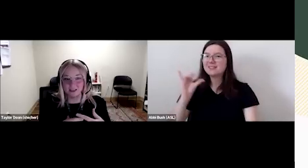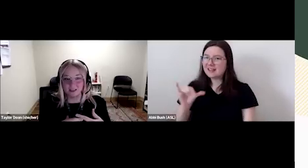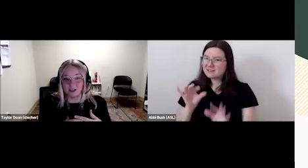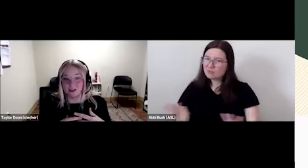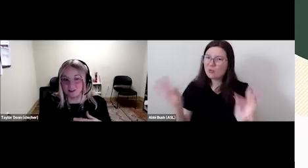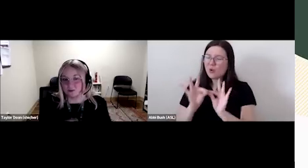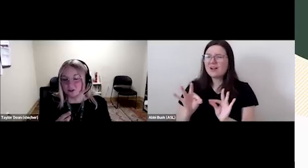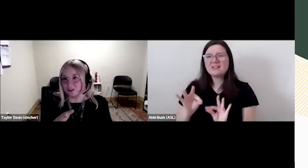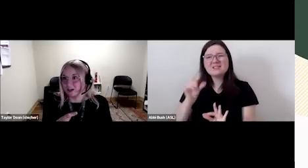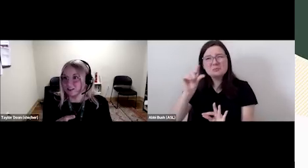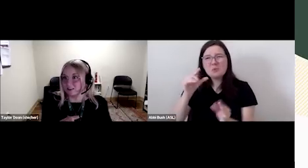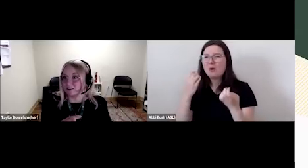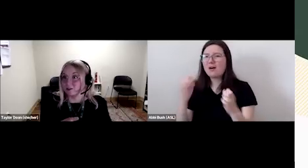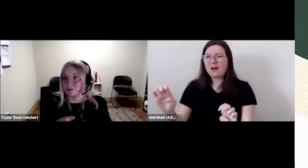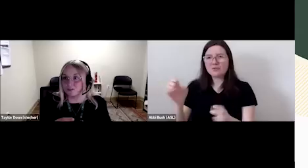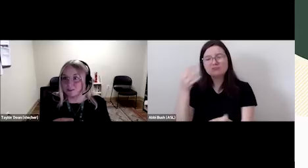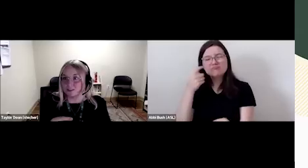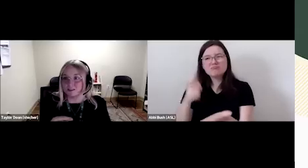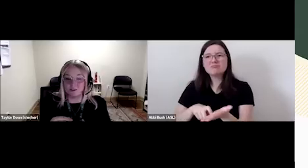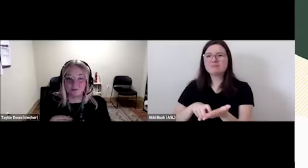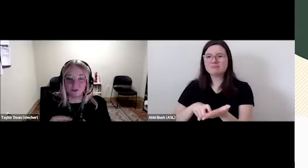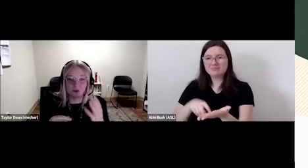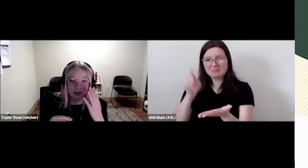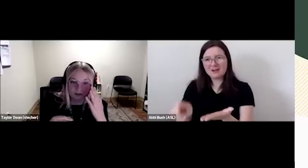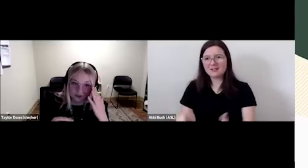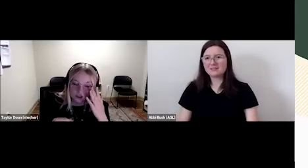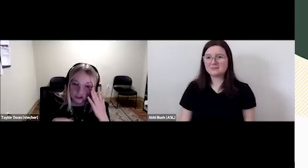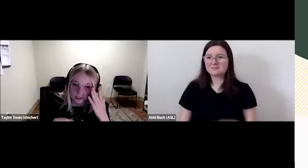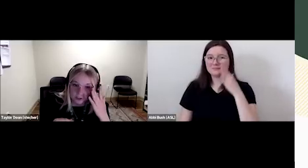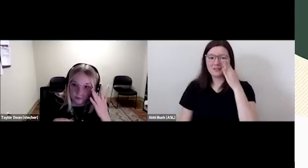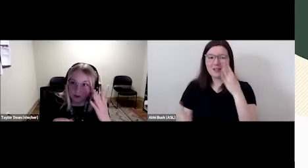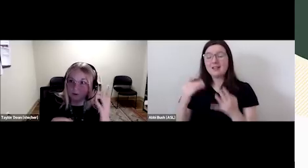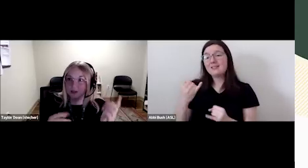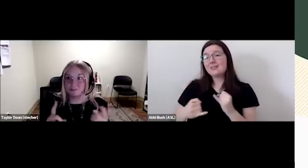this is when you can add in clinical services. So if you have a clinician that you can work with,